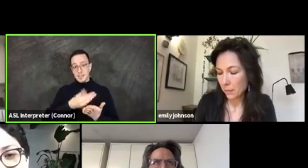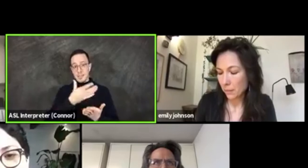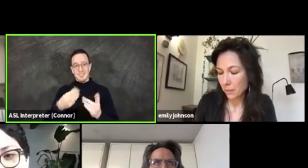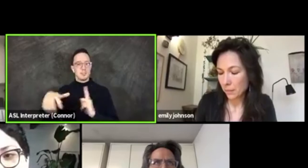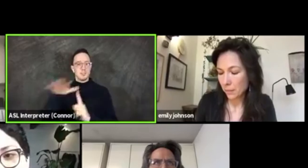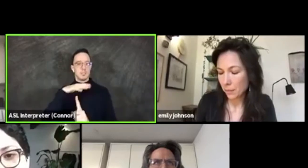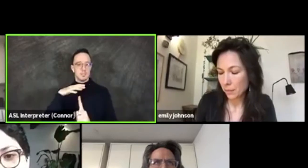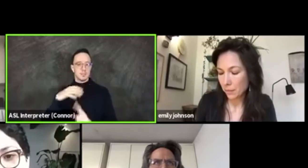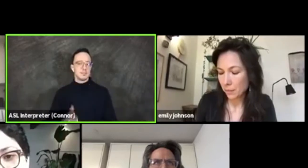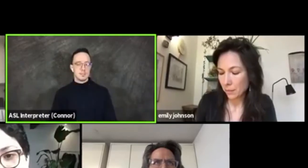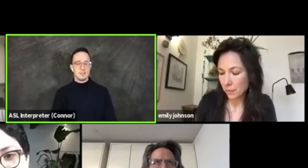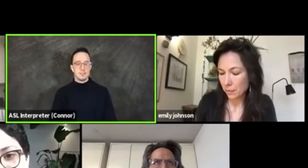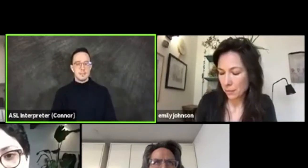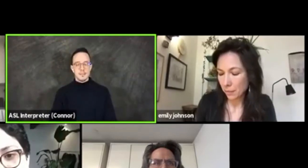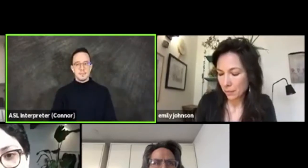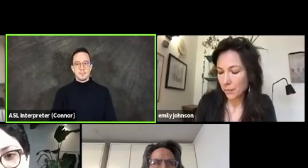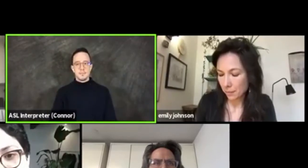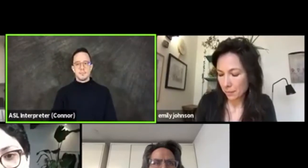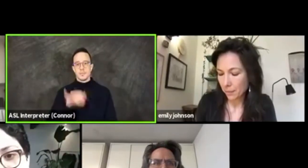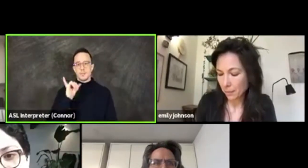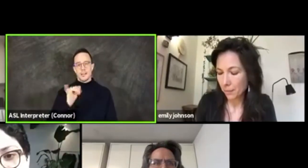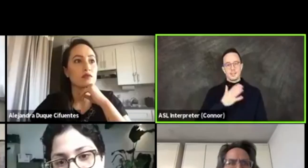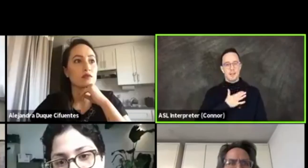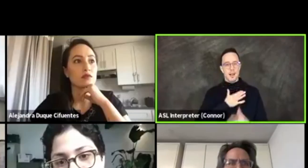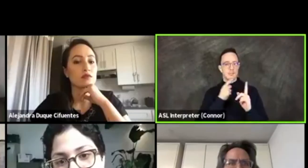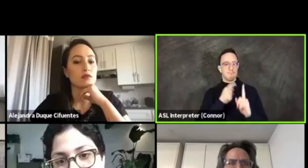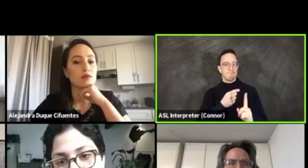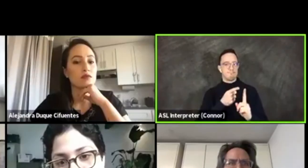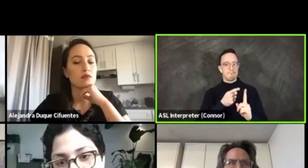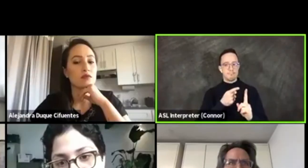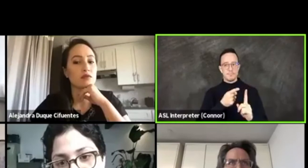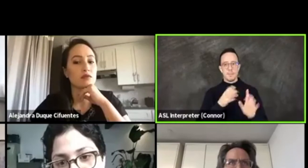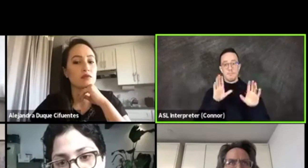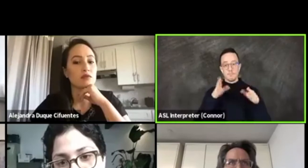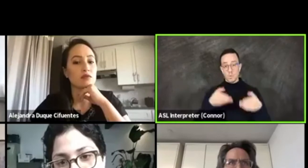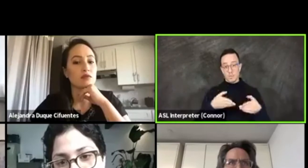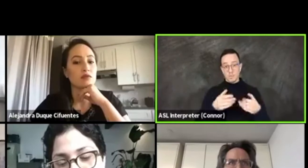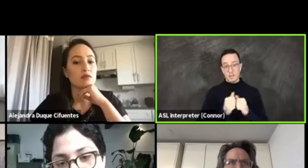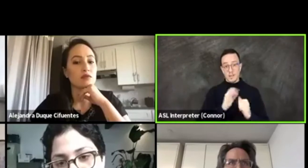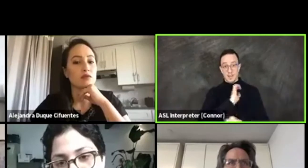I'VE BEEN TRYING TO -- TO FOCUS MY EFFORTS, AND, I THINK,